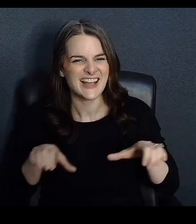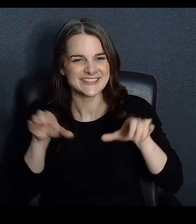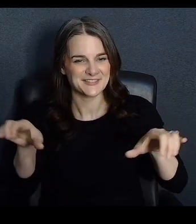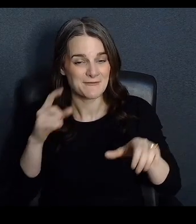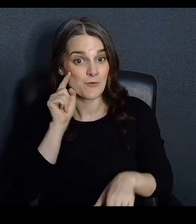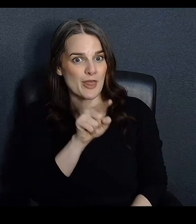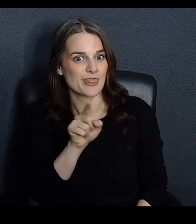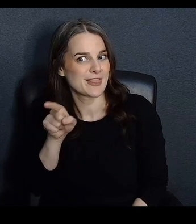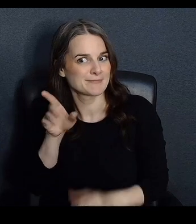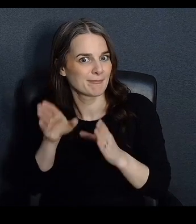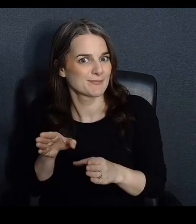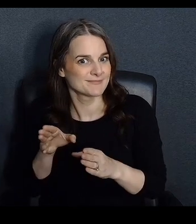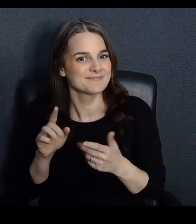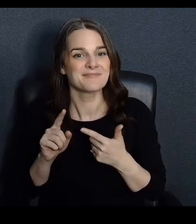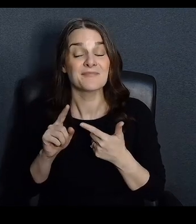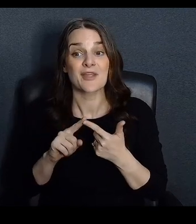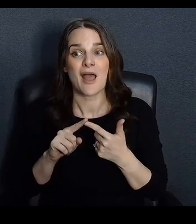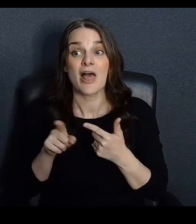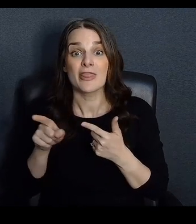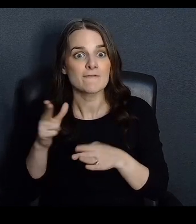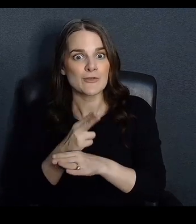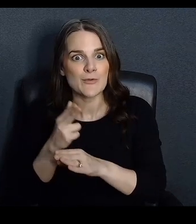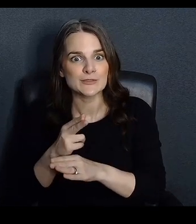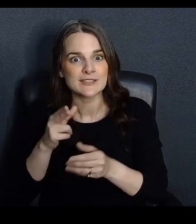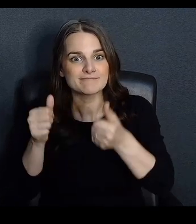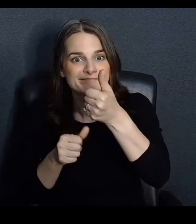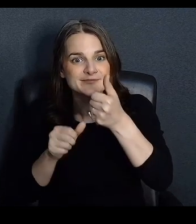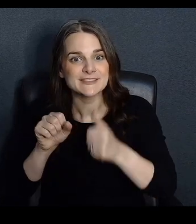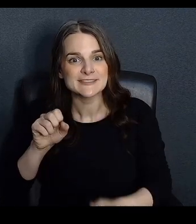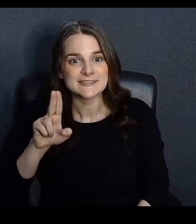I also see that they've used subtasks on their to-do list.